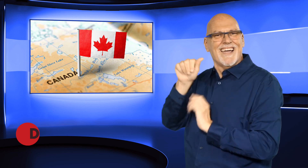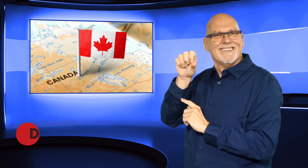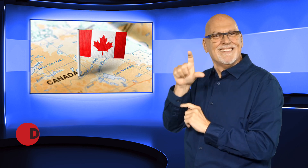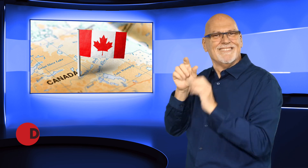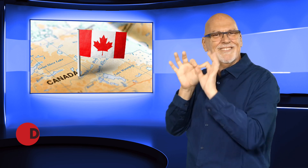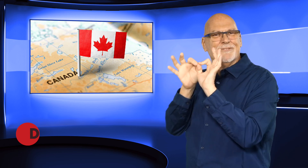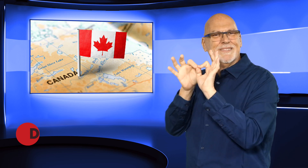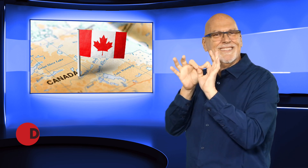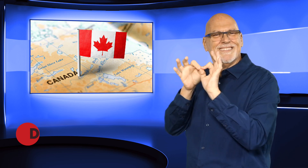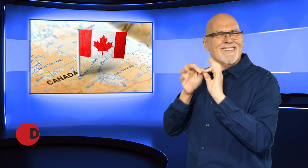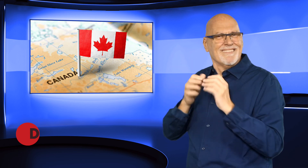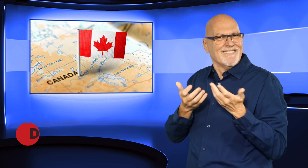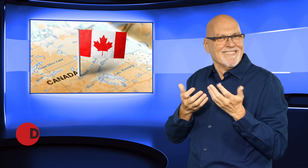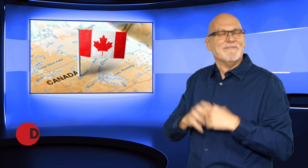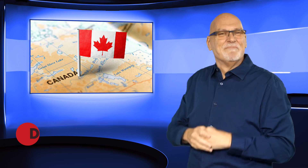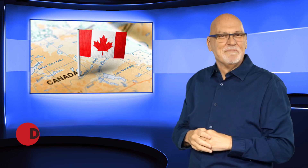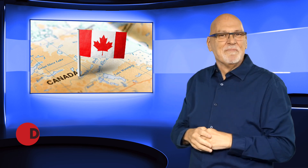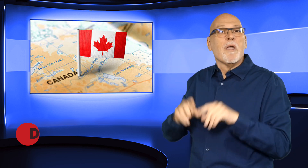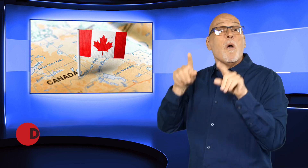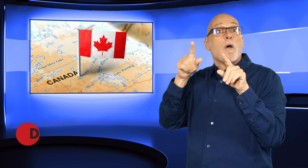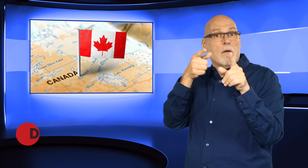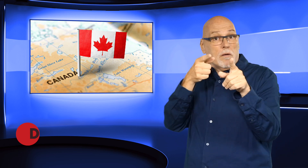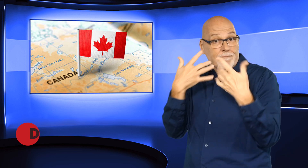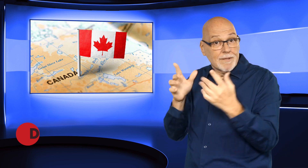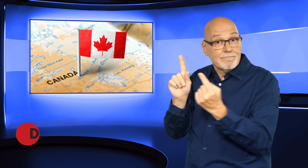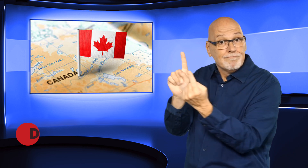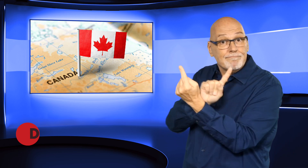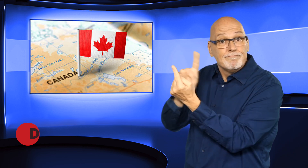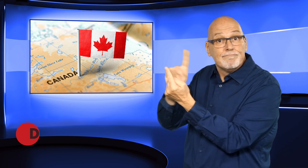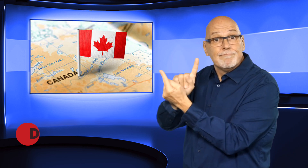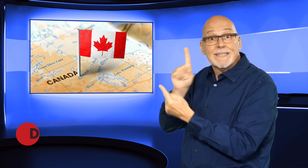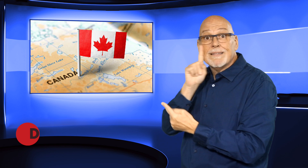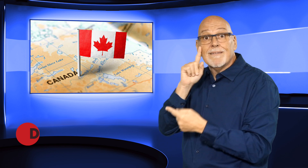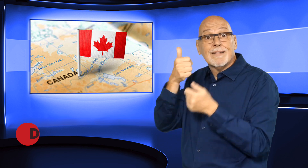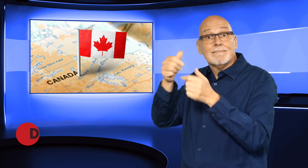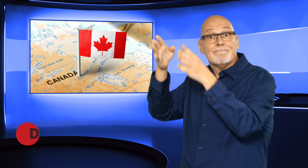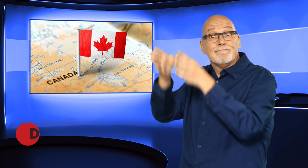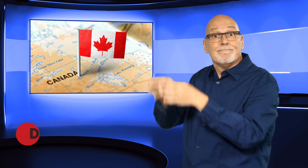to become an Interpreter? Did you meet any Deaf person